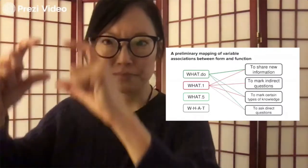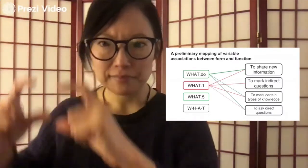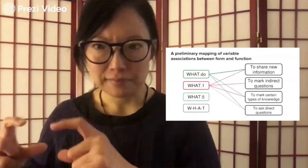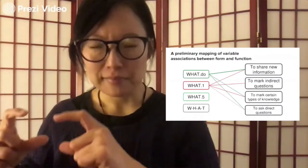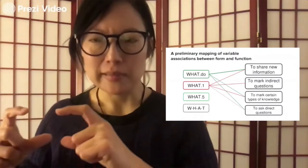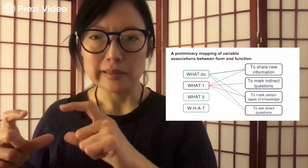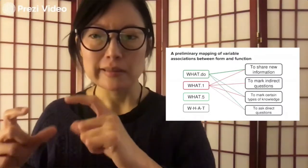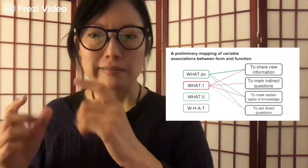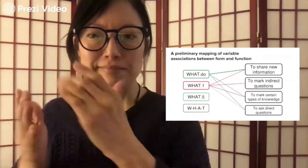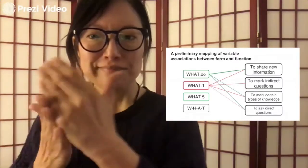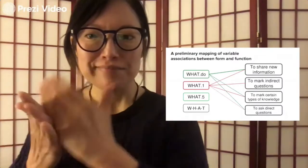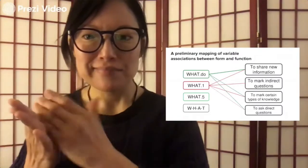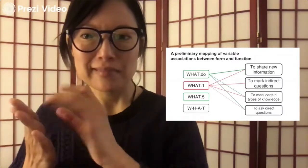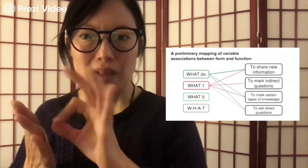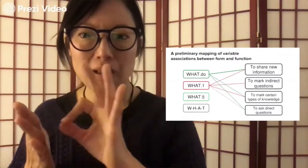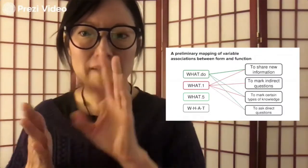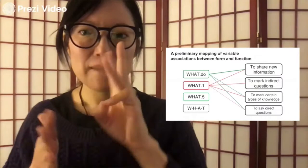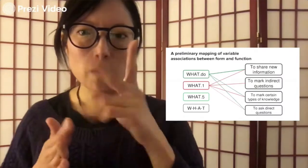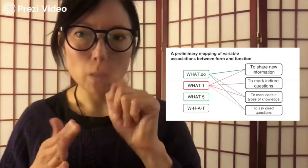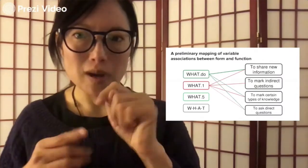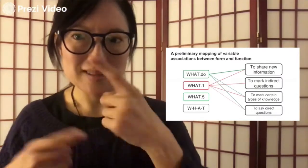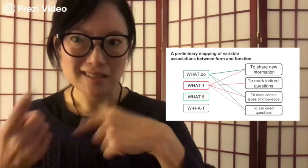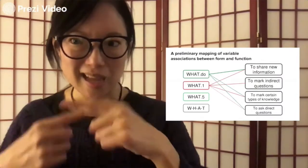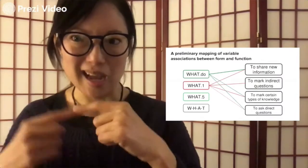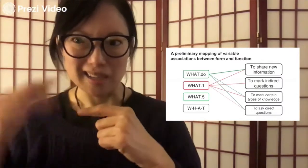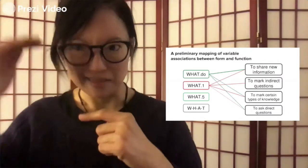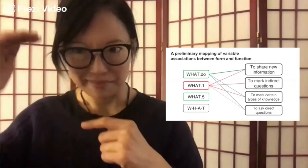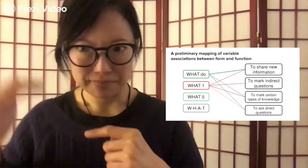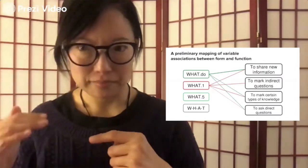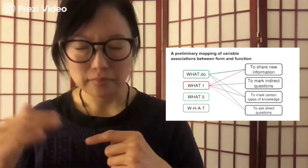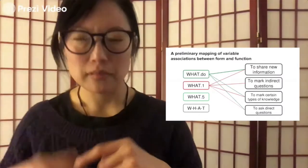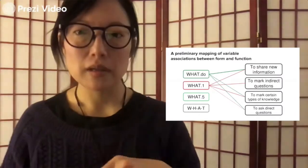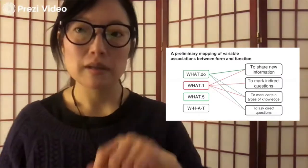On the one side, there's a family of what-signs and on the